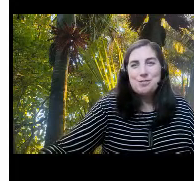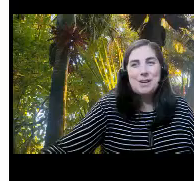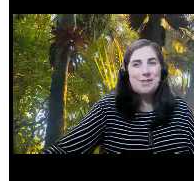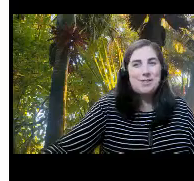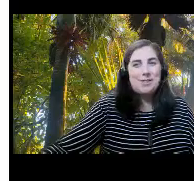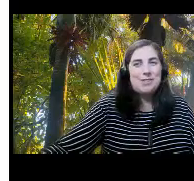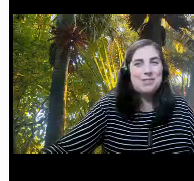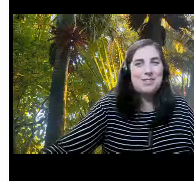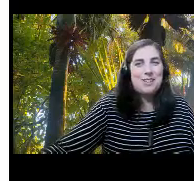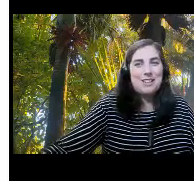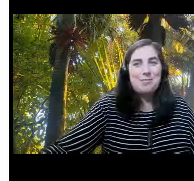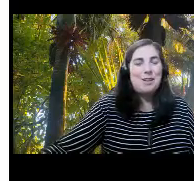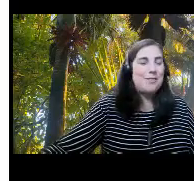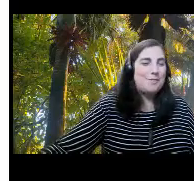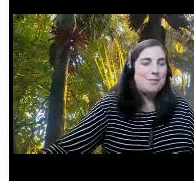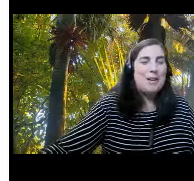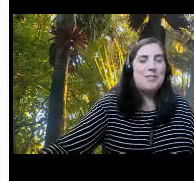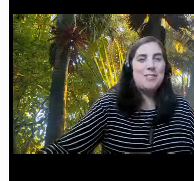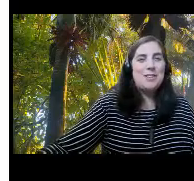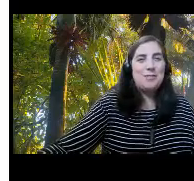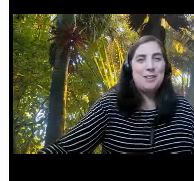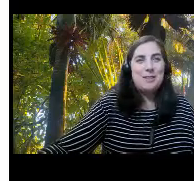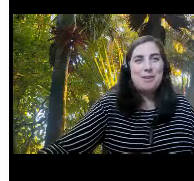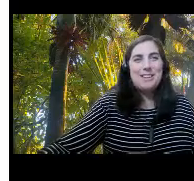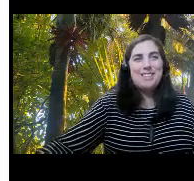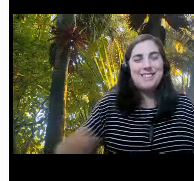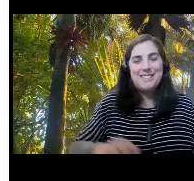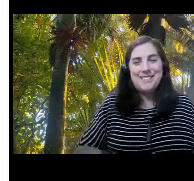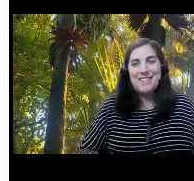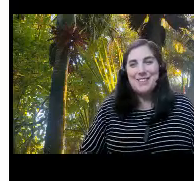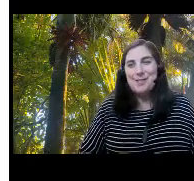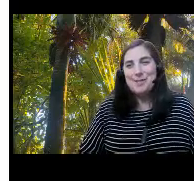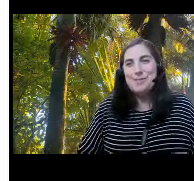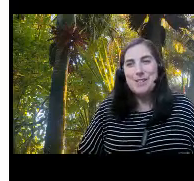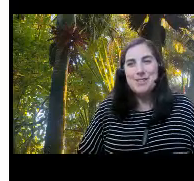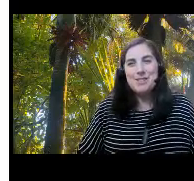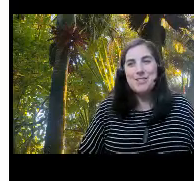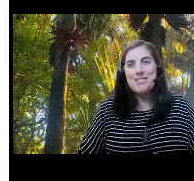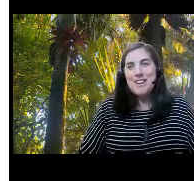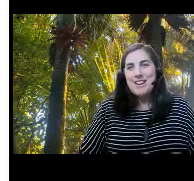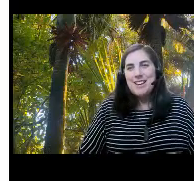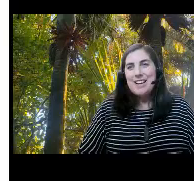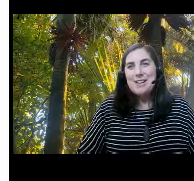towards biodiversity-friendly practices in urban spaces.